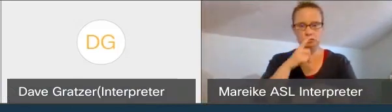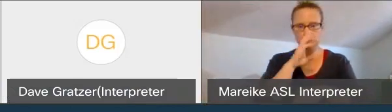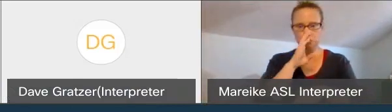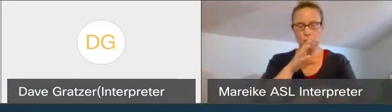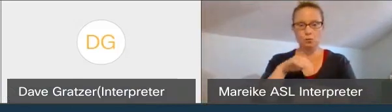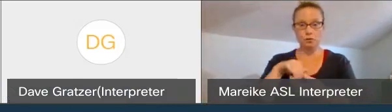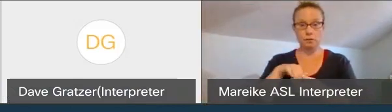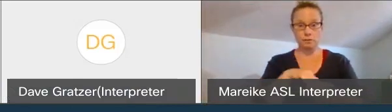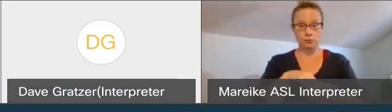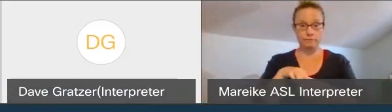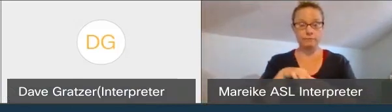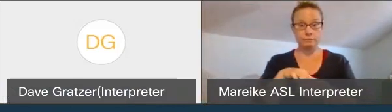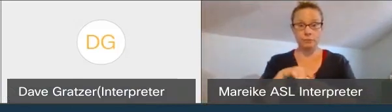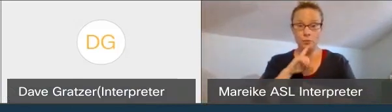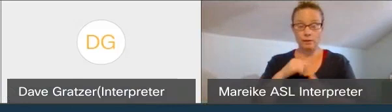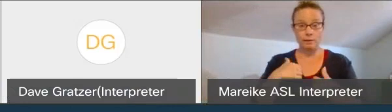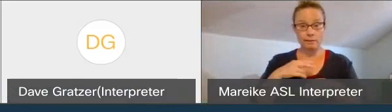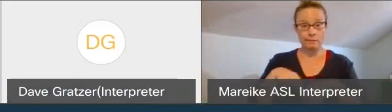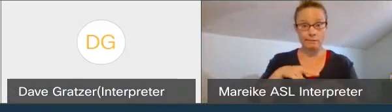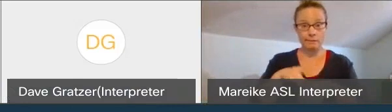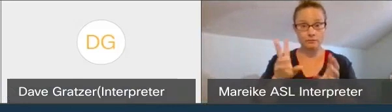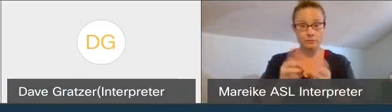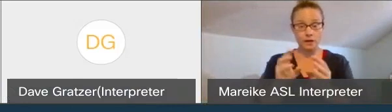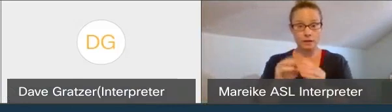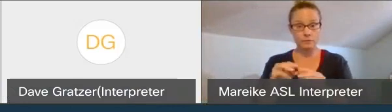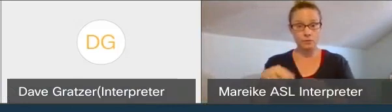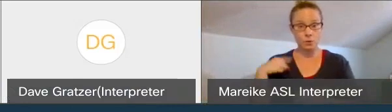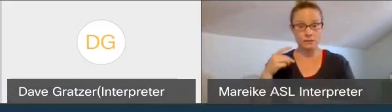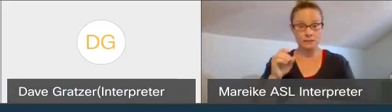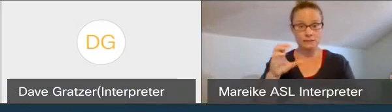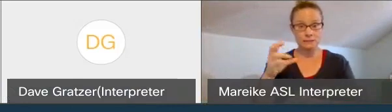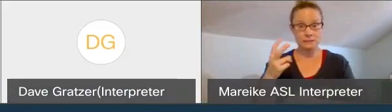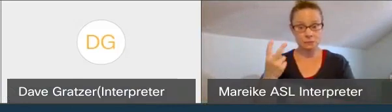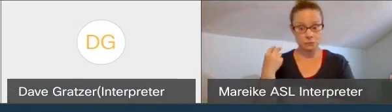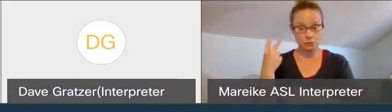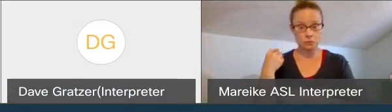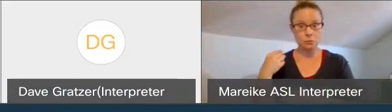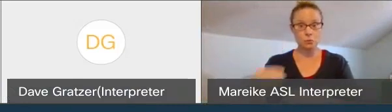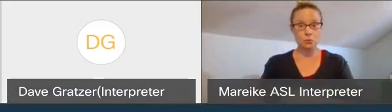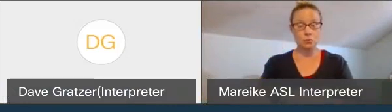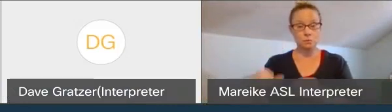We actually held a--a national conference in Washington, D.C., two years ago, and--and many cities who were interested